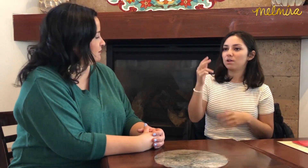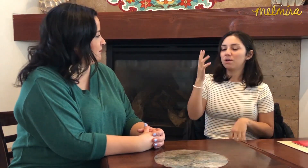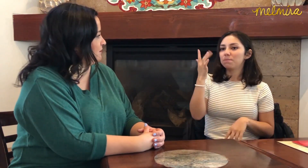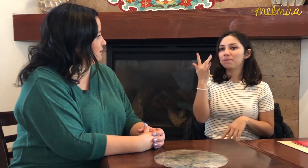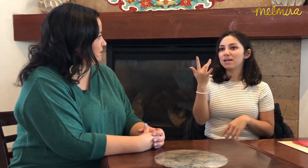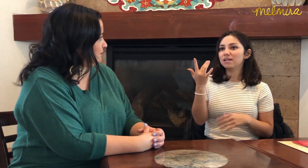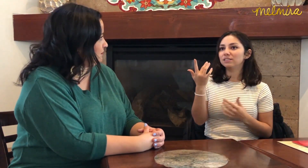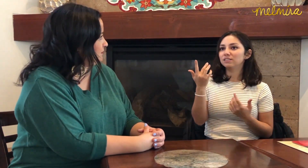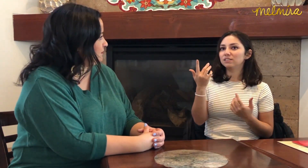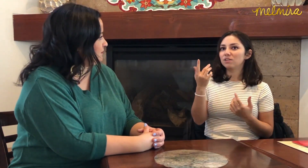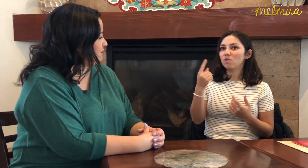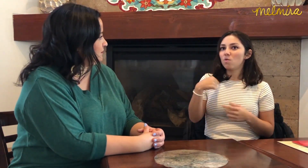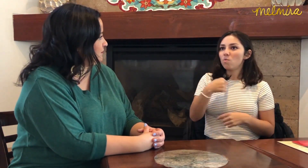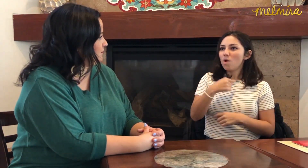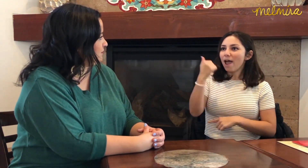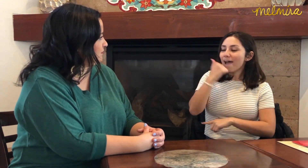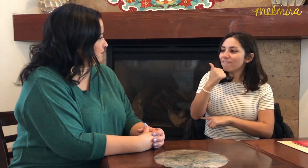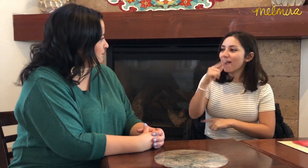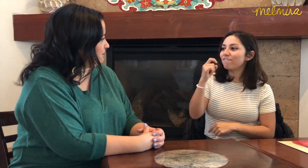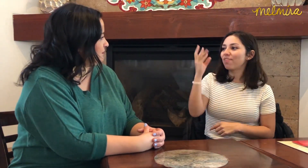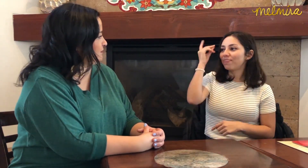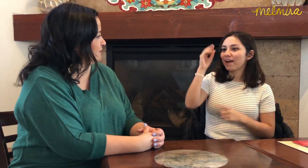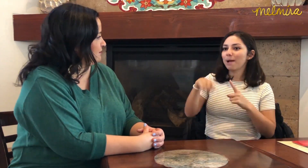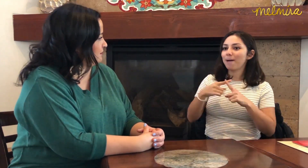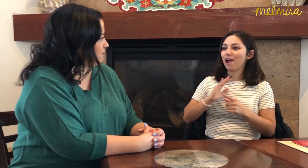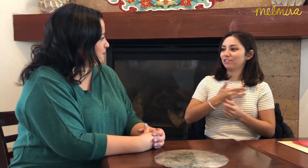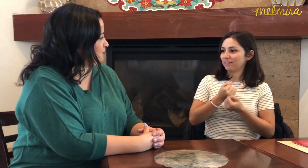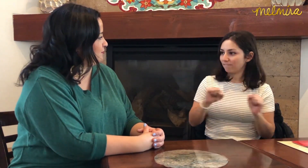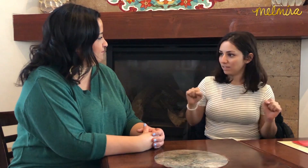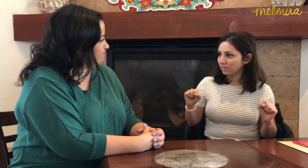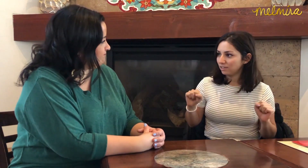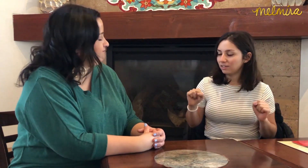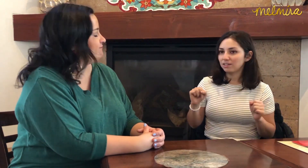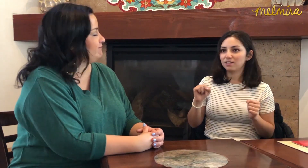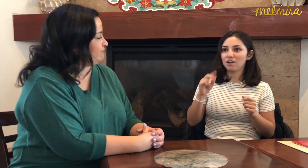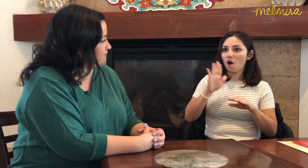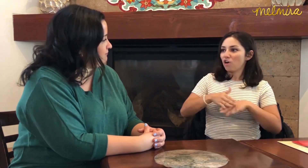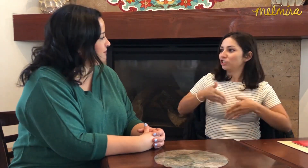because we, every day, have to think about our safety.